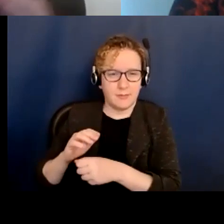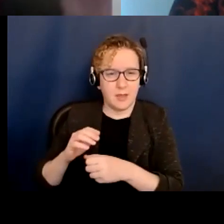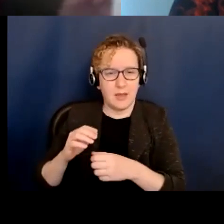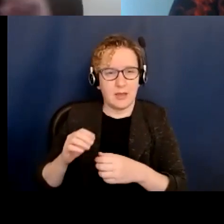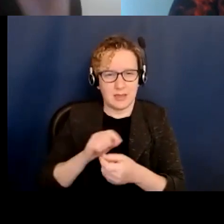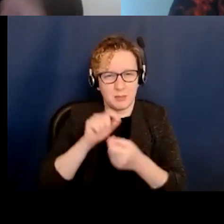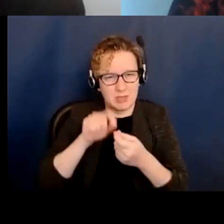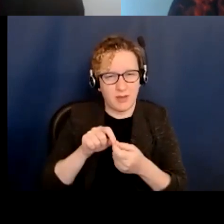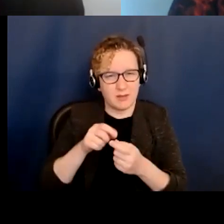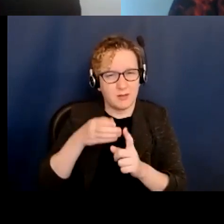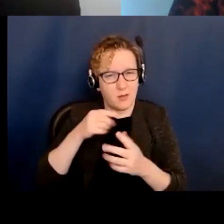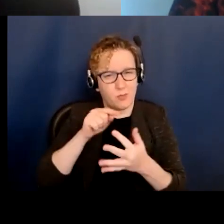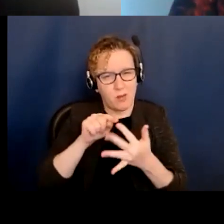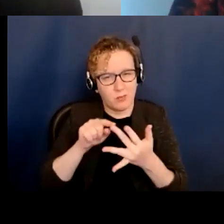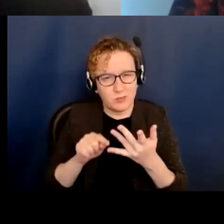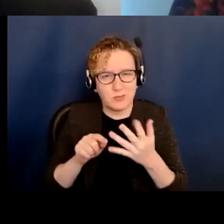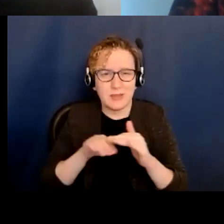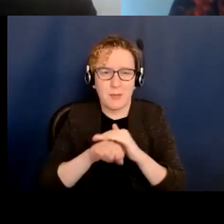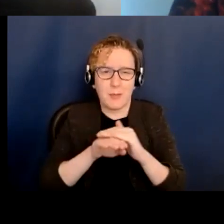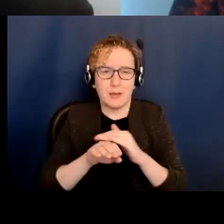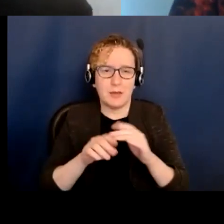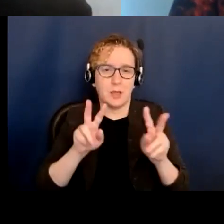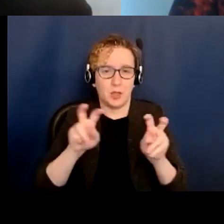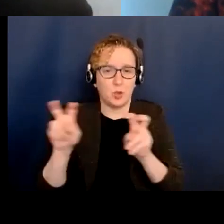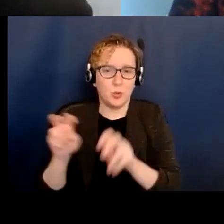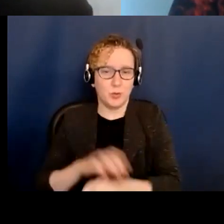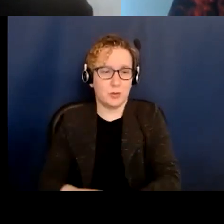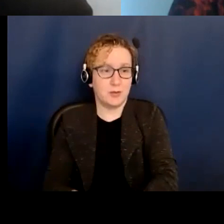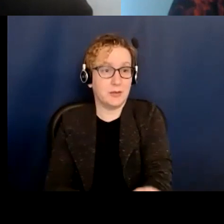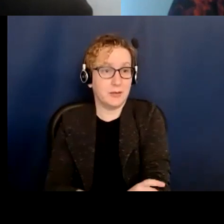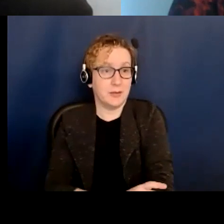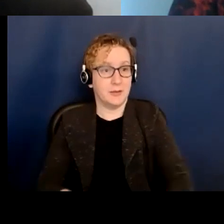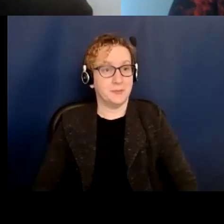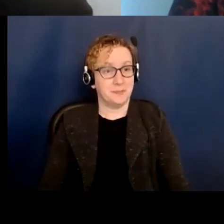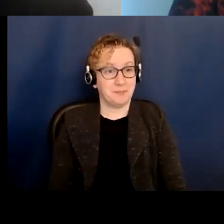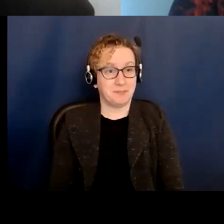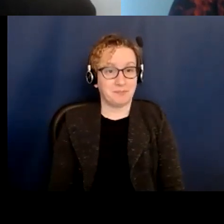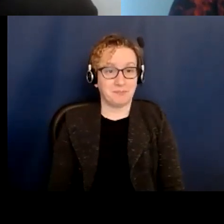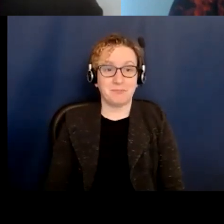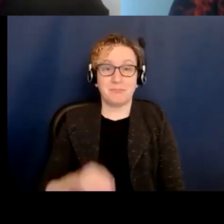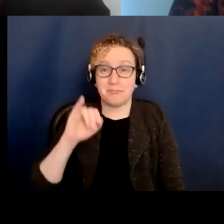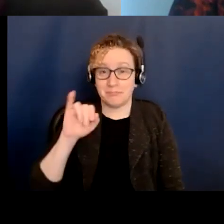around the accessibility issues. Thank you, Laura.